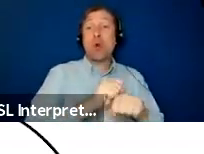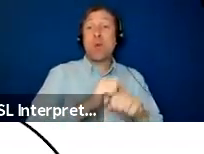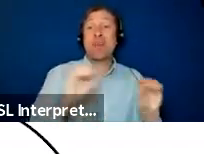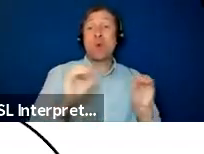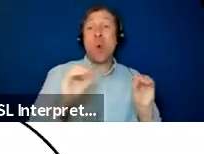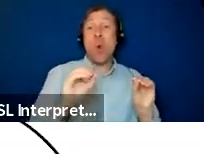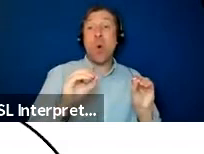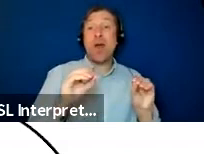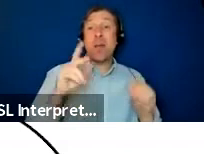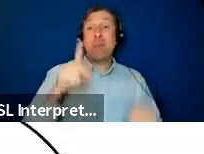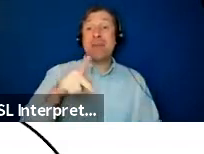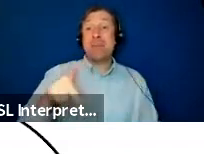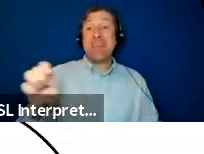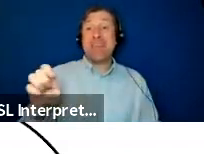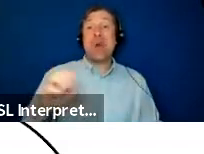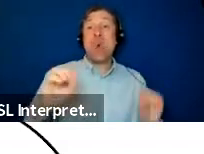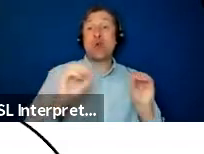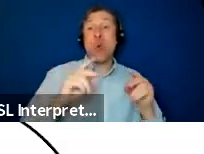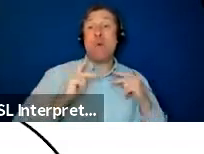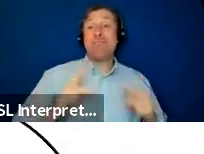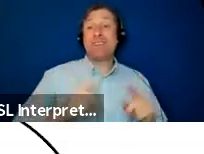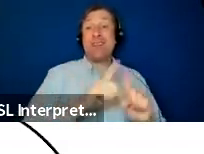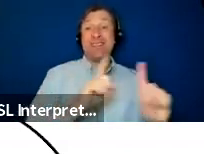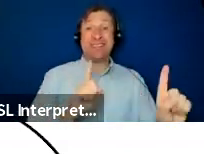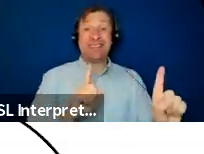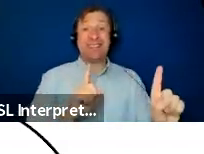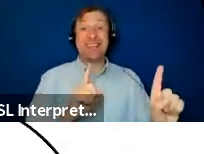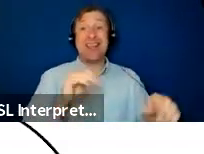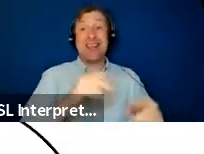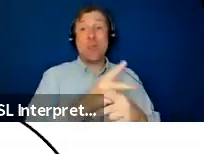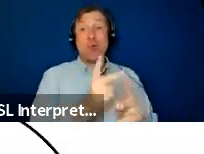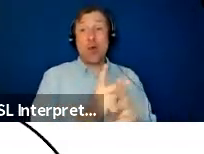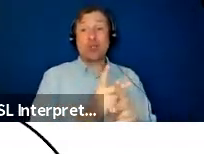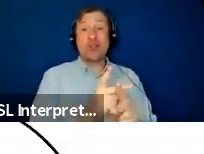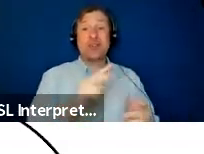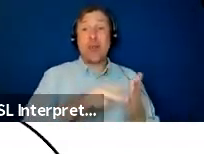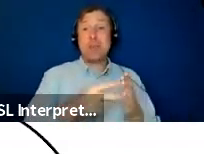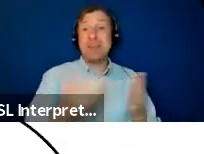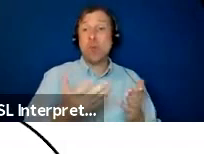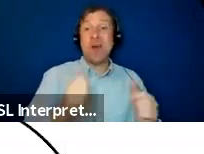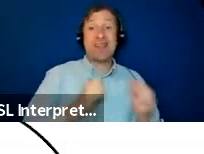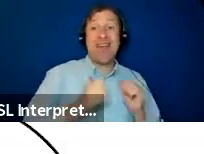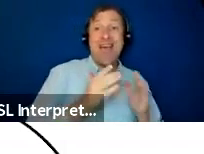and without physical distancing at any time during the course of production. So that means, of course, all of the actors and other performers